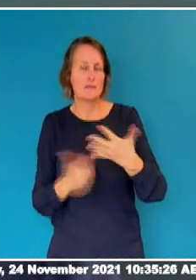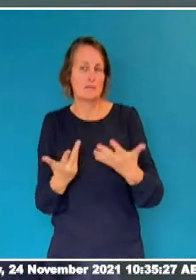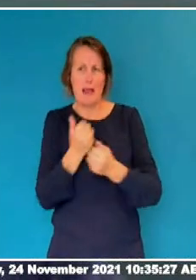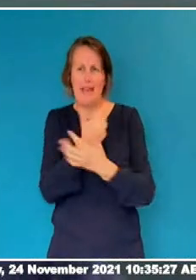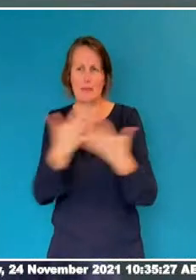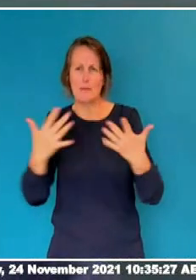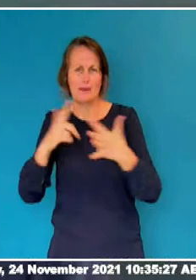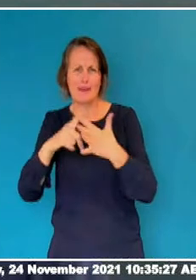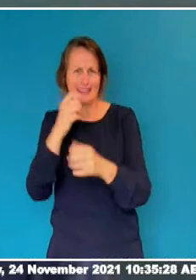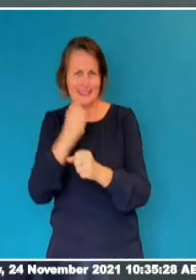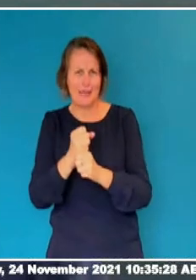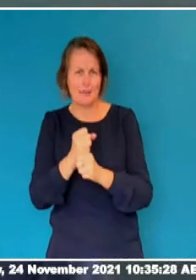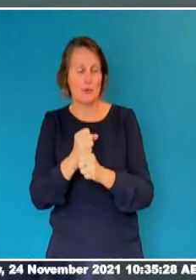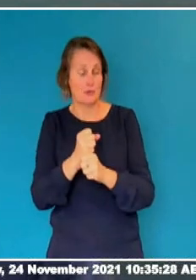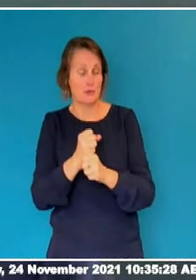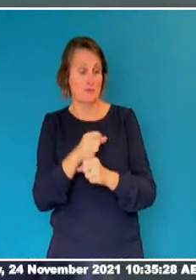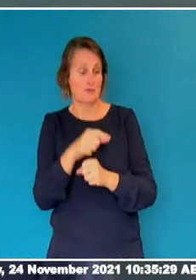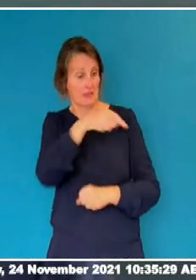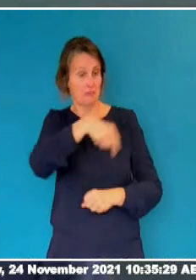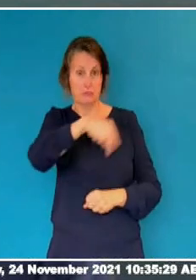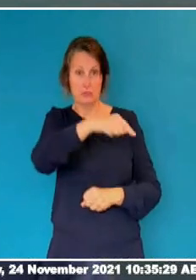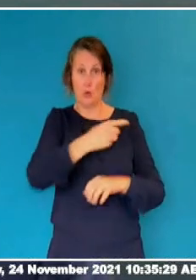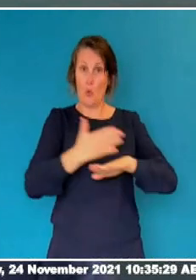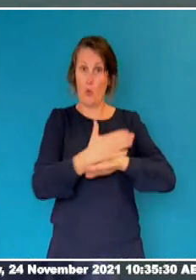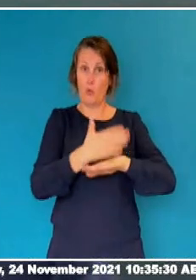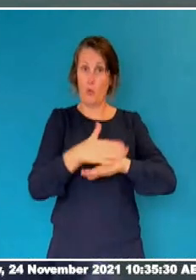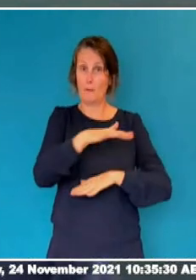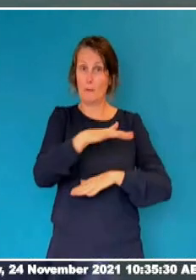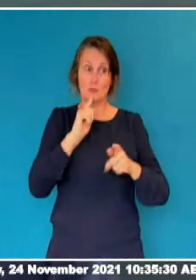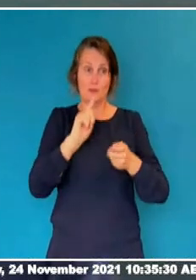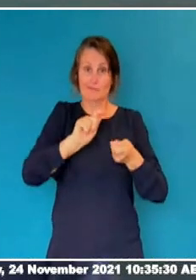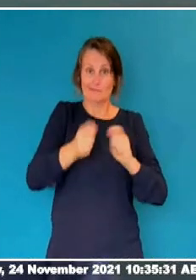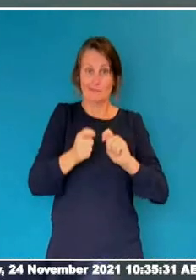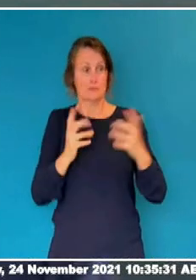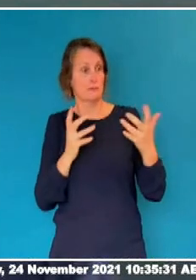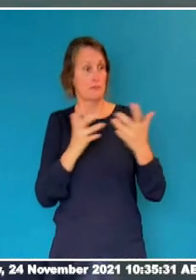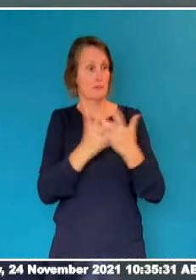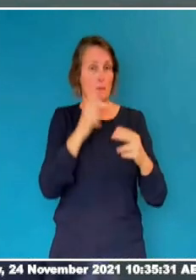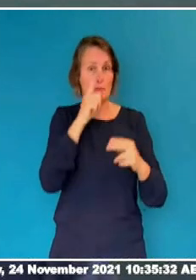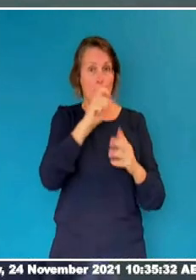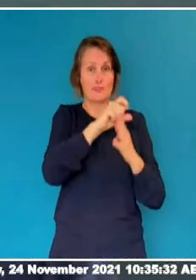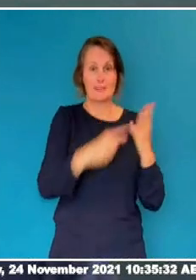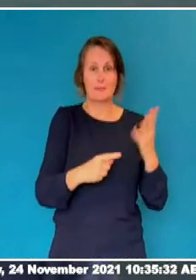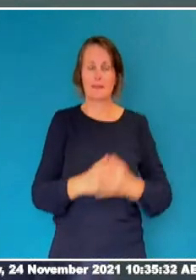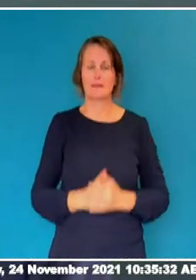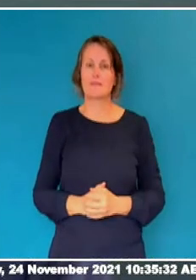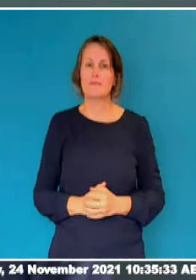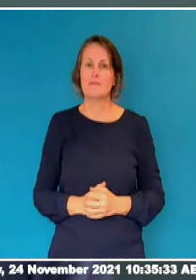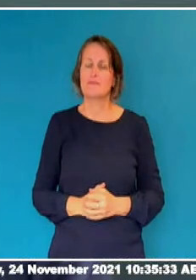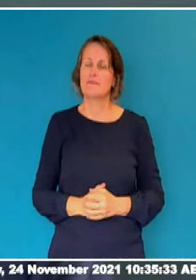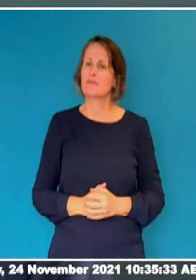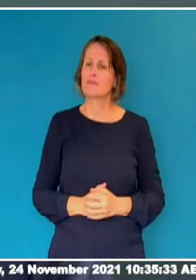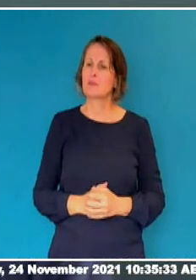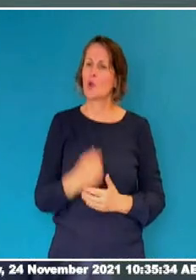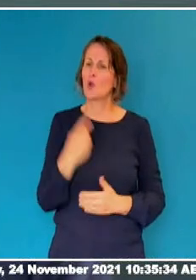the adjustments that have in fact been made over the course of many years. Who selected those five, Mr Cawood?